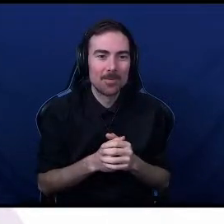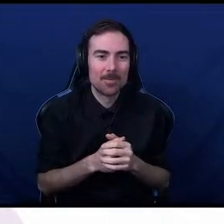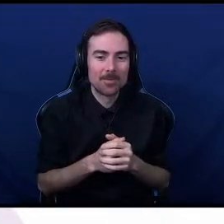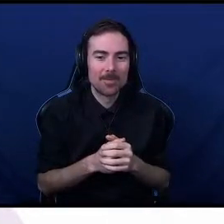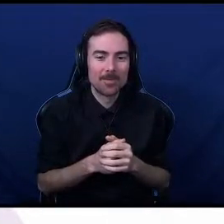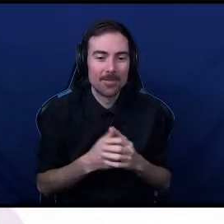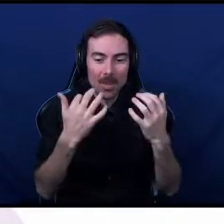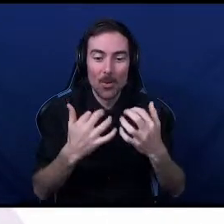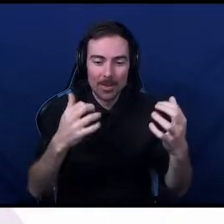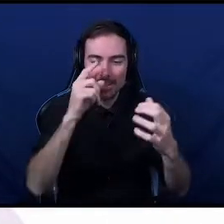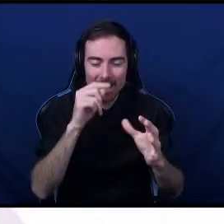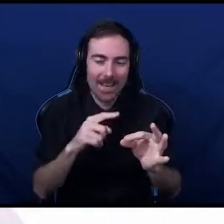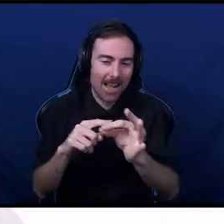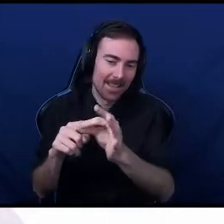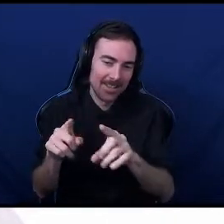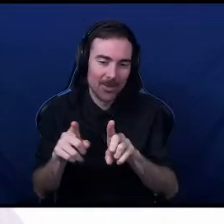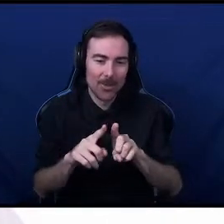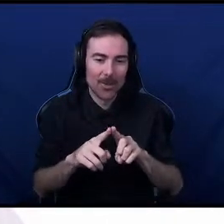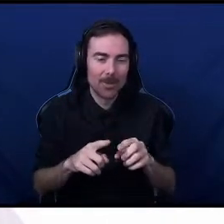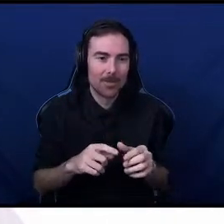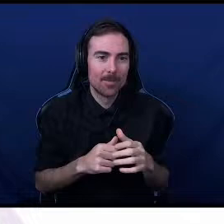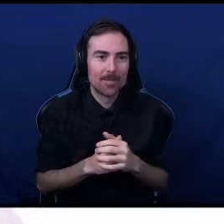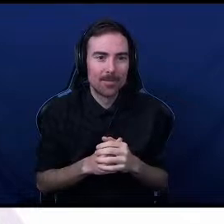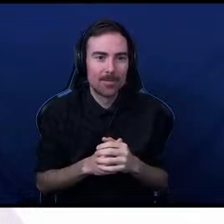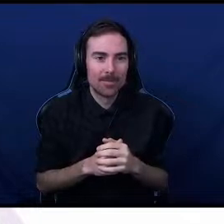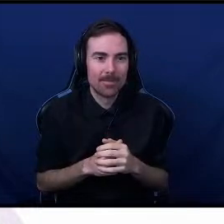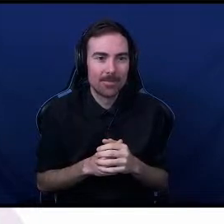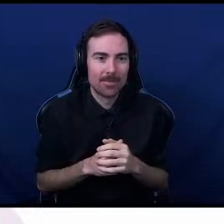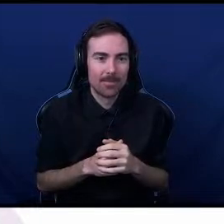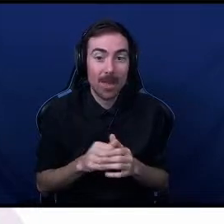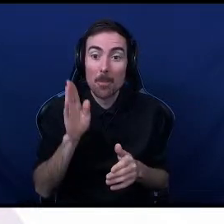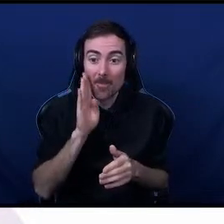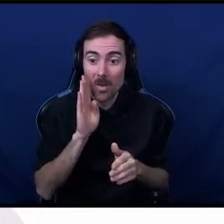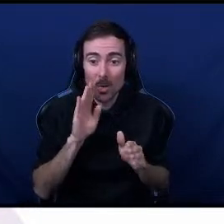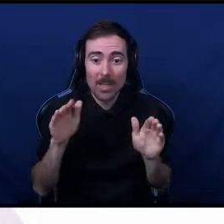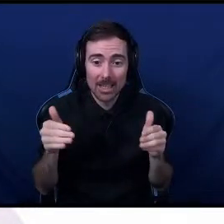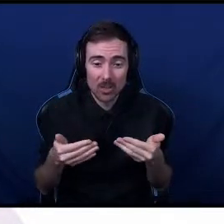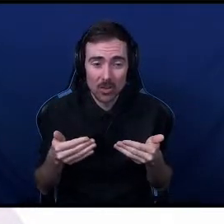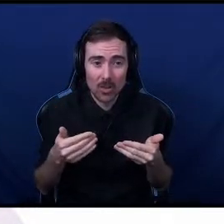Afterwards, before we're doing that do want to do a warm welcome to as